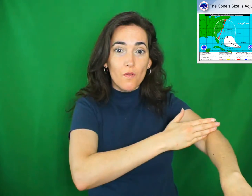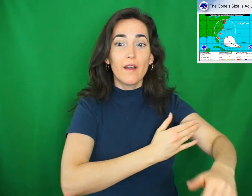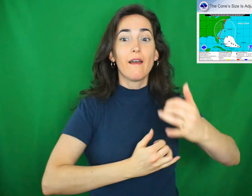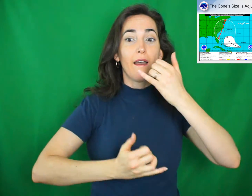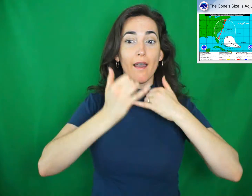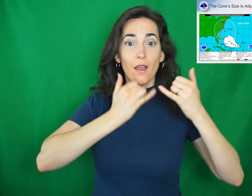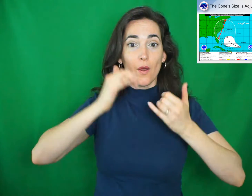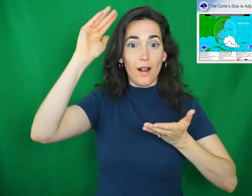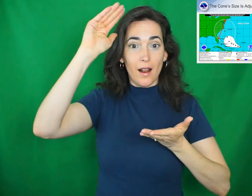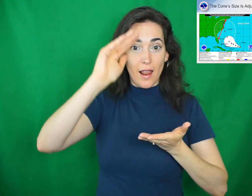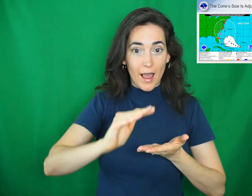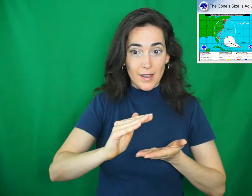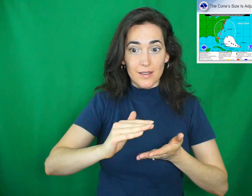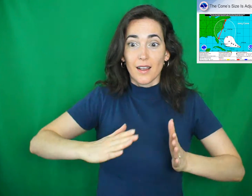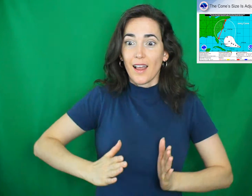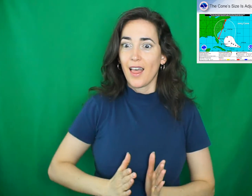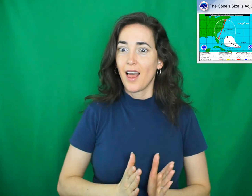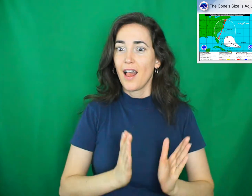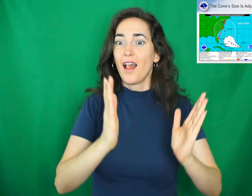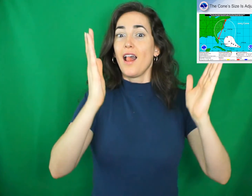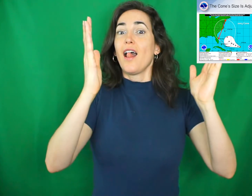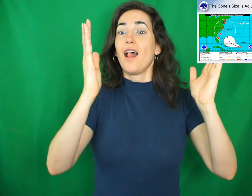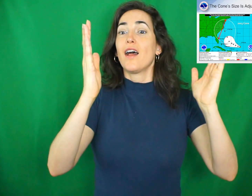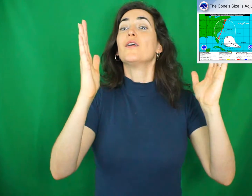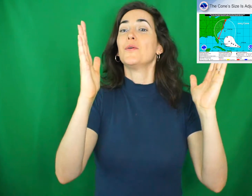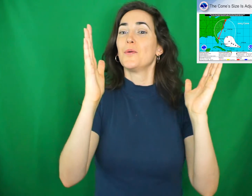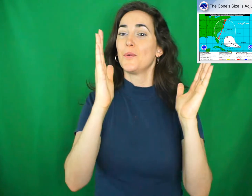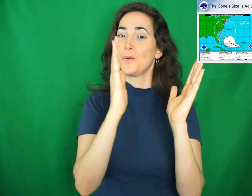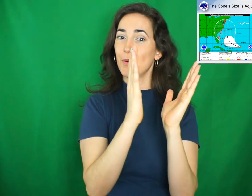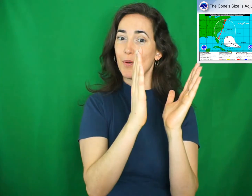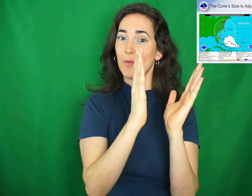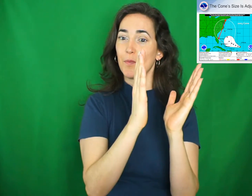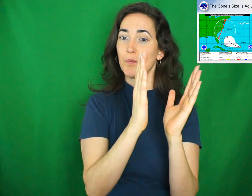Here you can see what the cone looked like in 2003’s Hurricane Isabel.